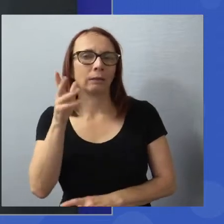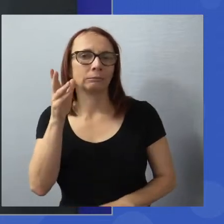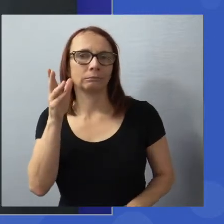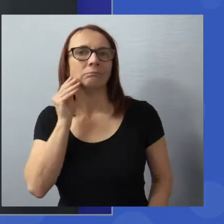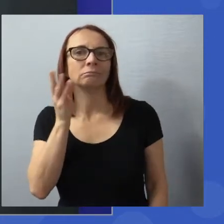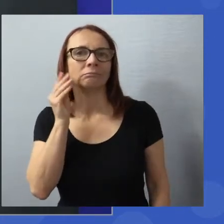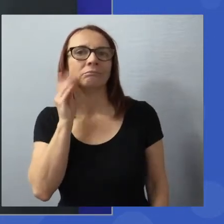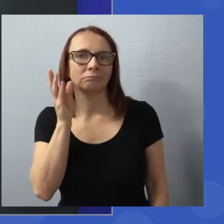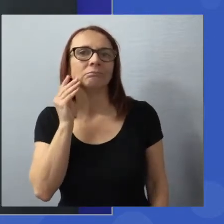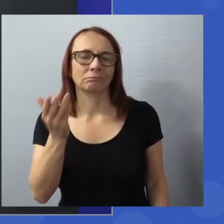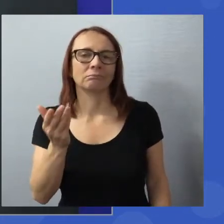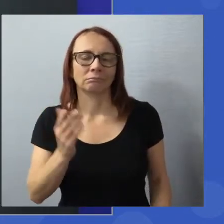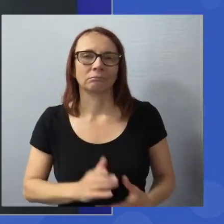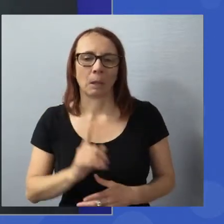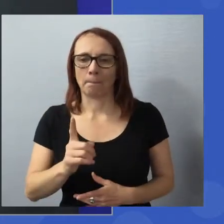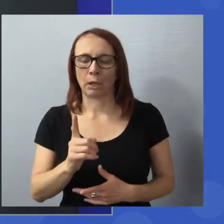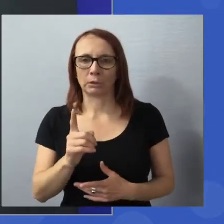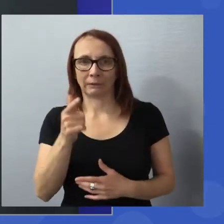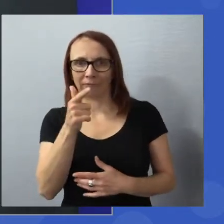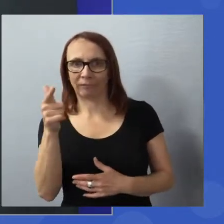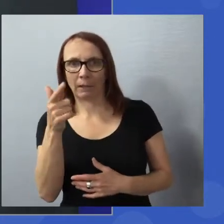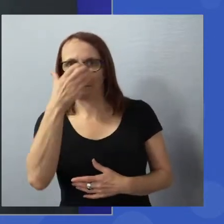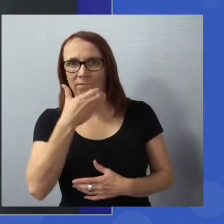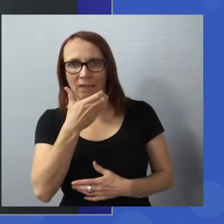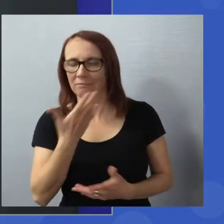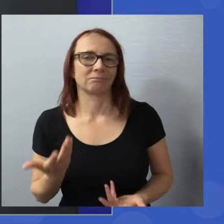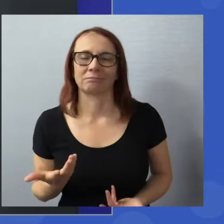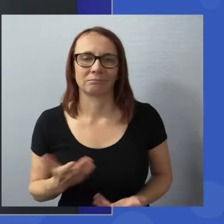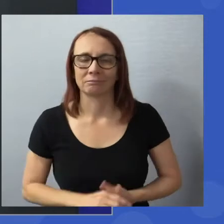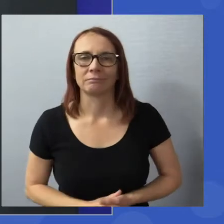sharing it but you won't be physically seen on the camera there so we'll do it